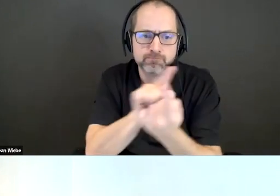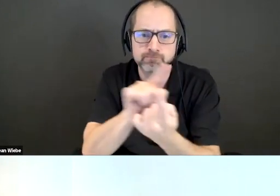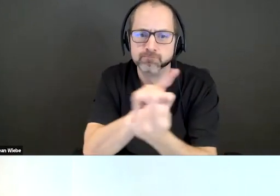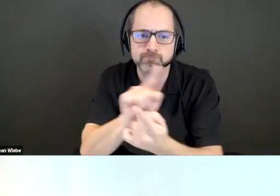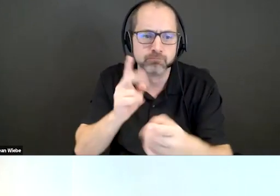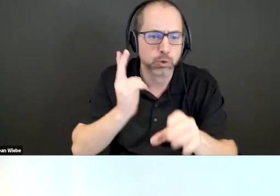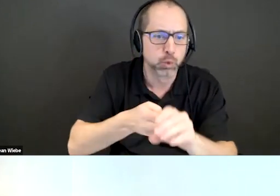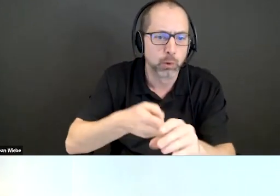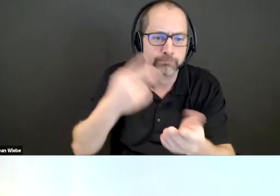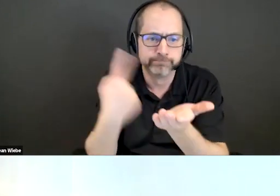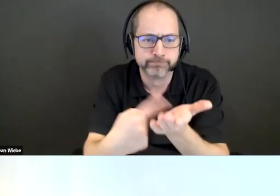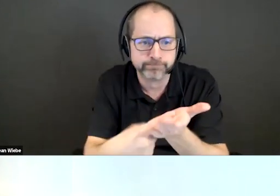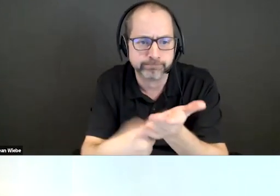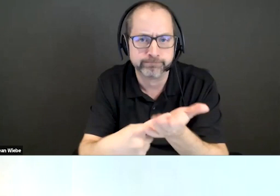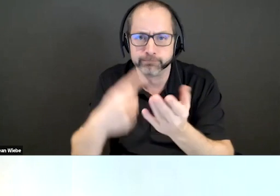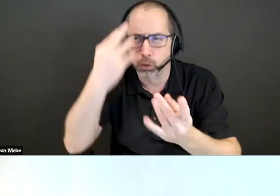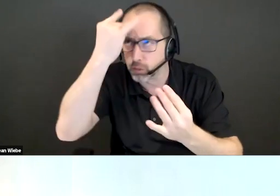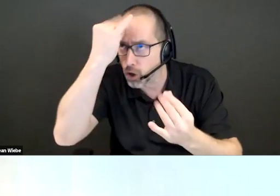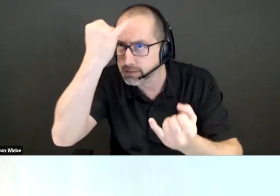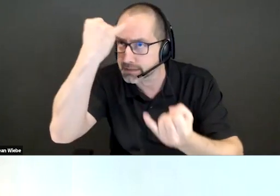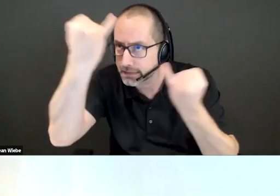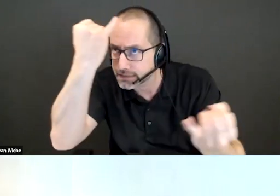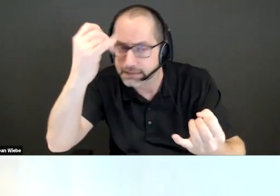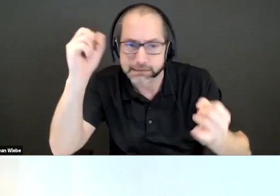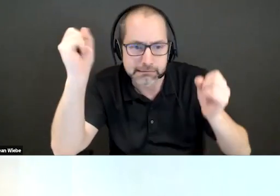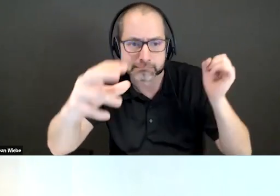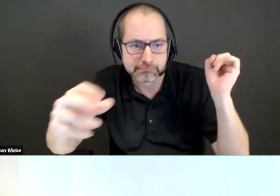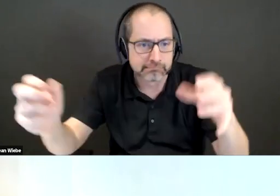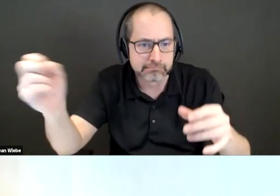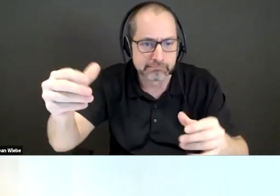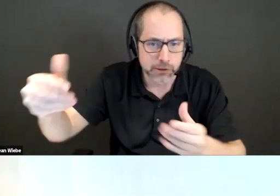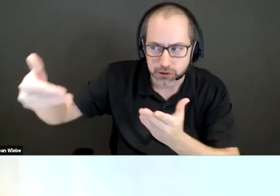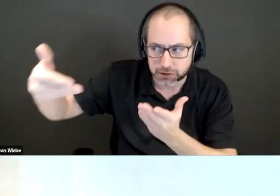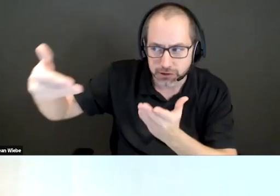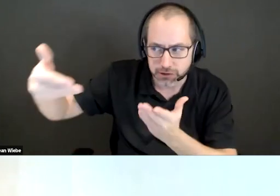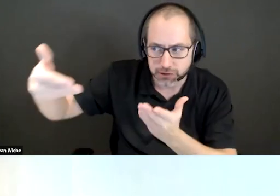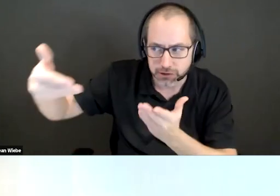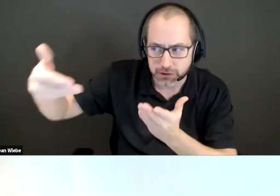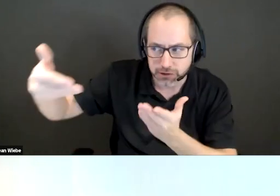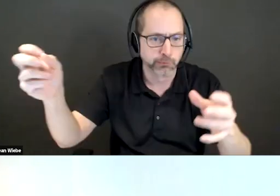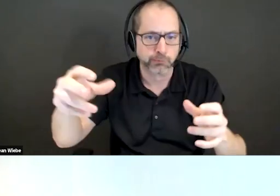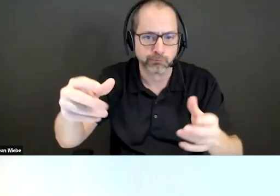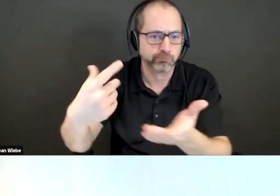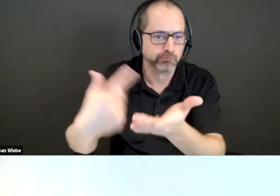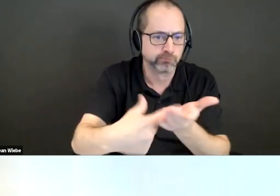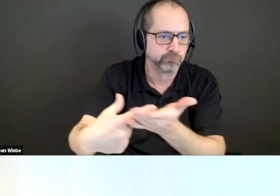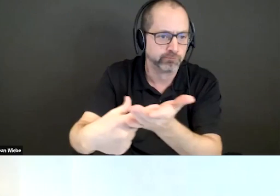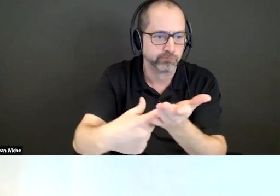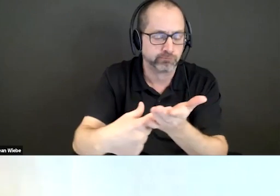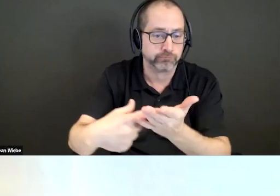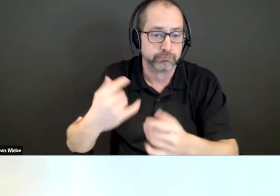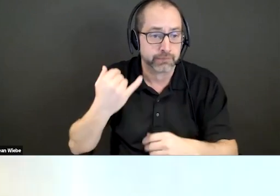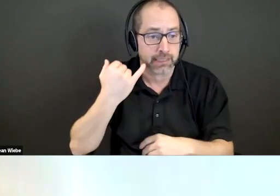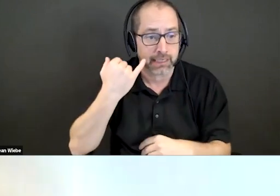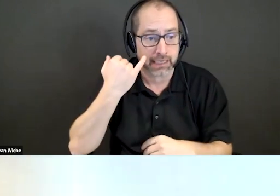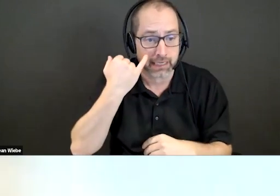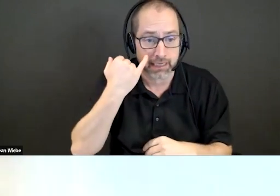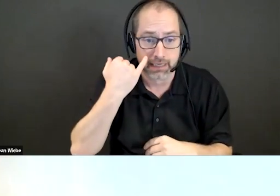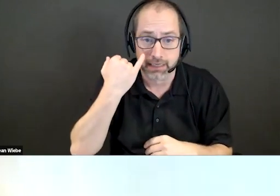share your thoughts ideas and suggestions. If the conversation has started in, as part of the Q & A